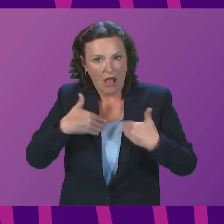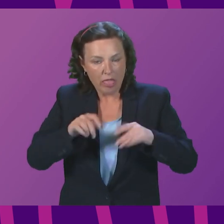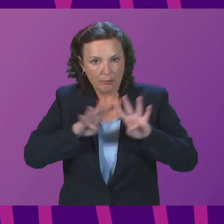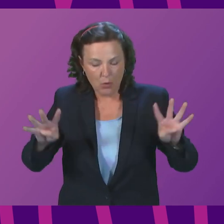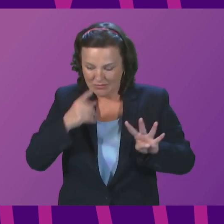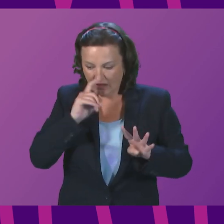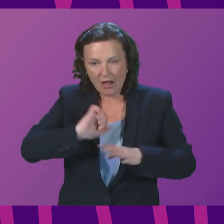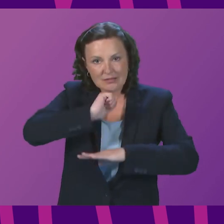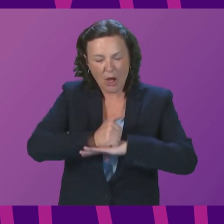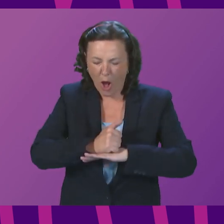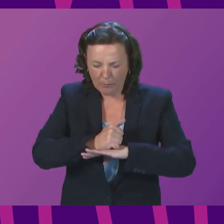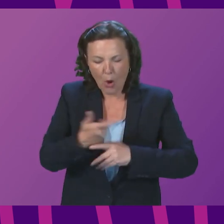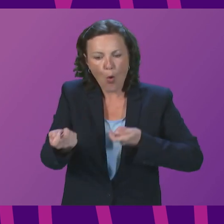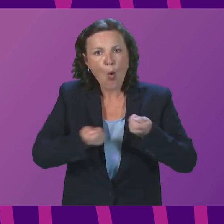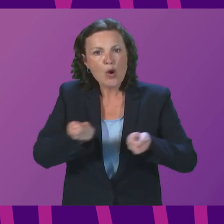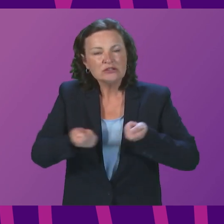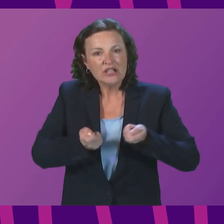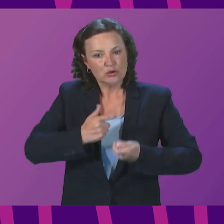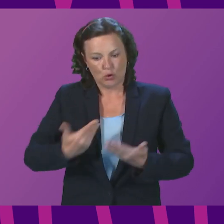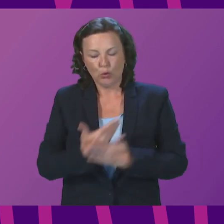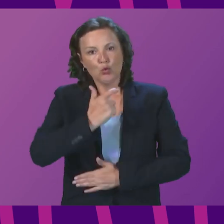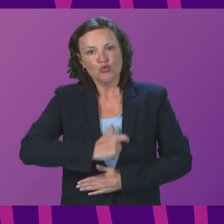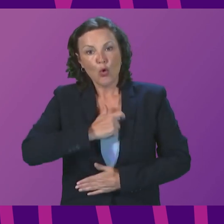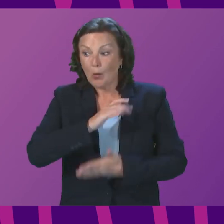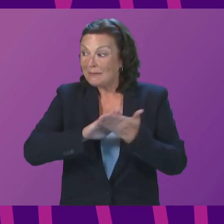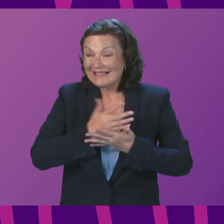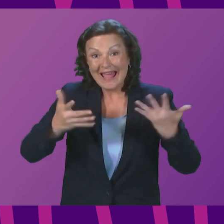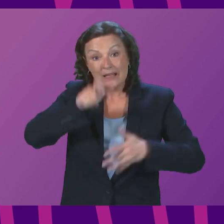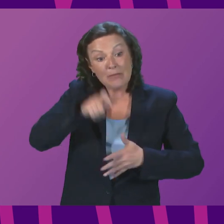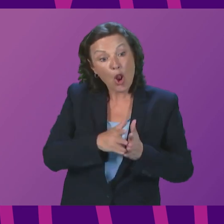roles so that there is a single point of contact for people with long Covid.